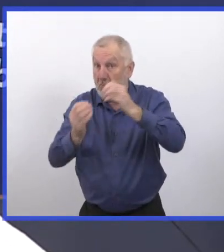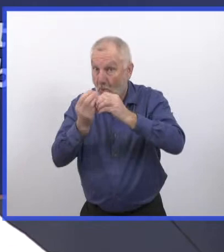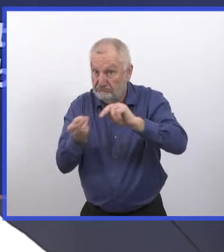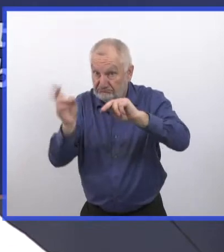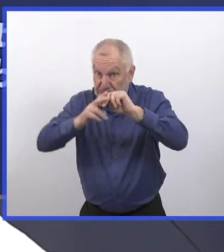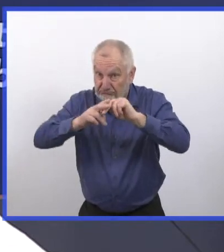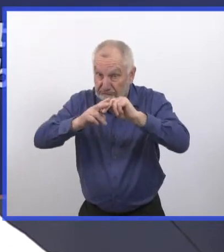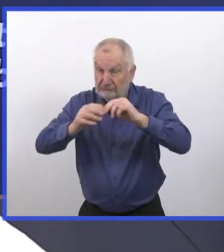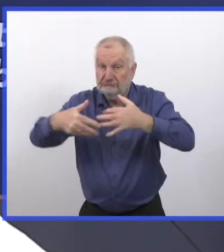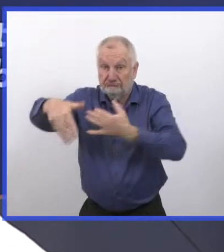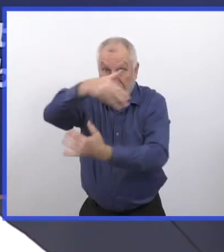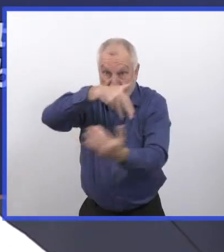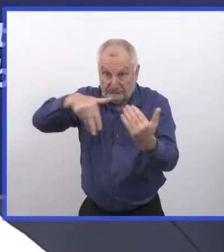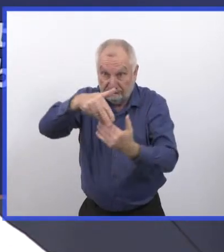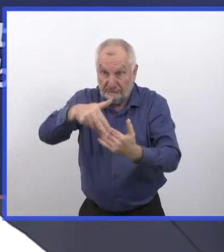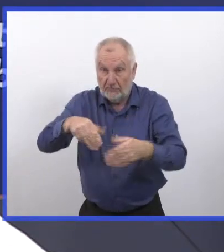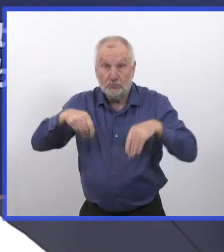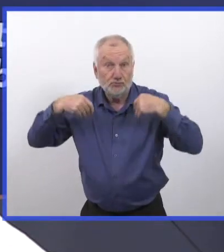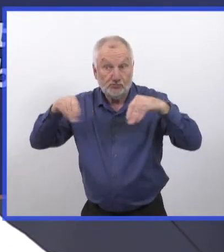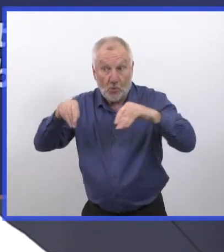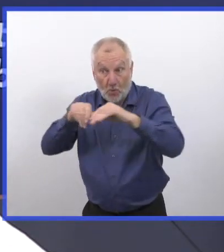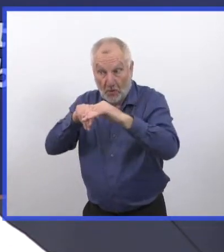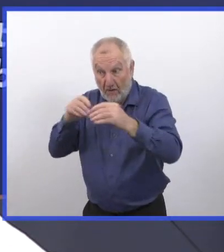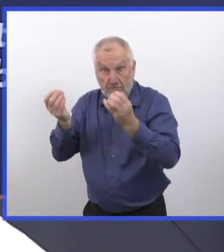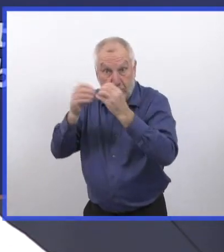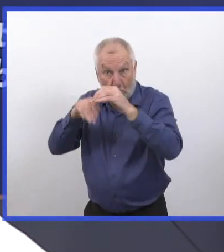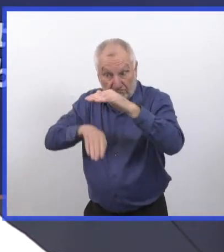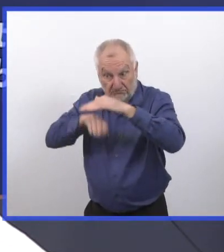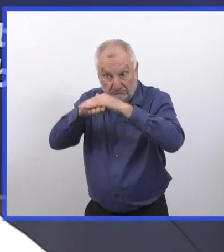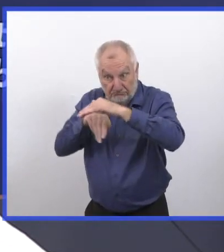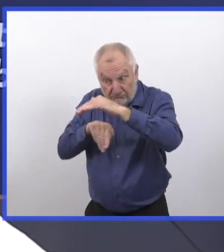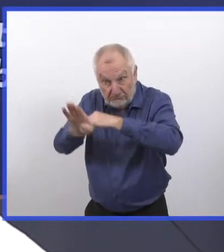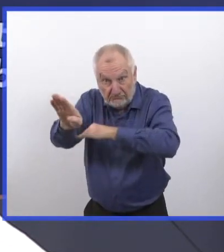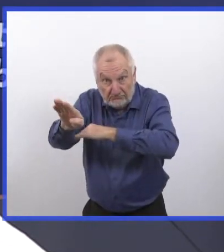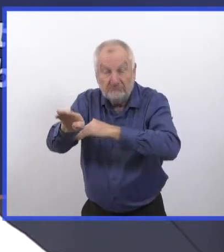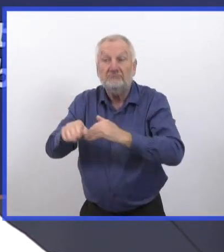So, Covid infections, just like most other infections, cause an inflammation in the host body.